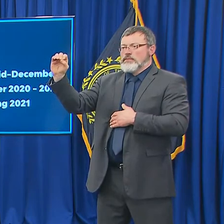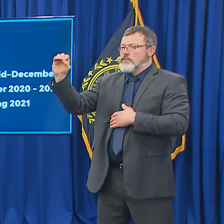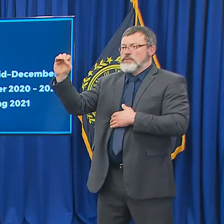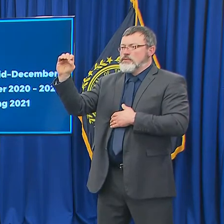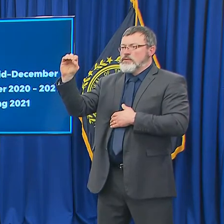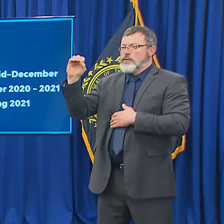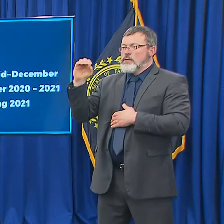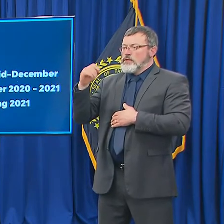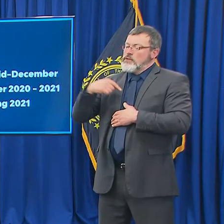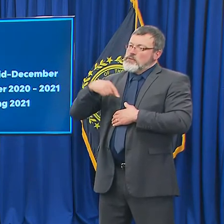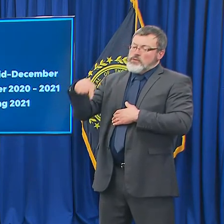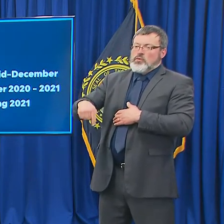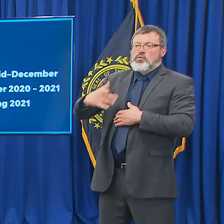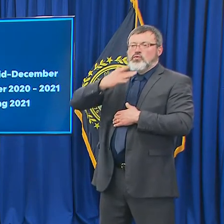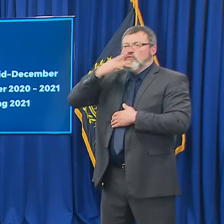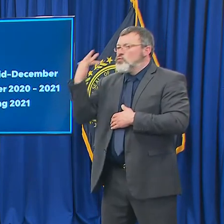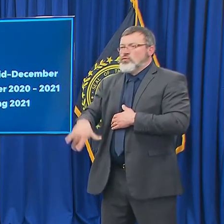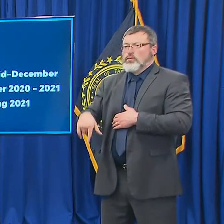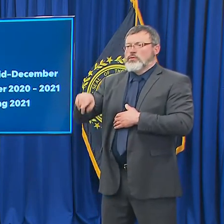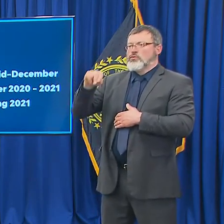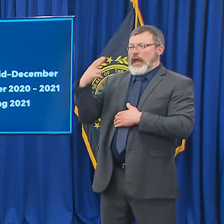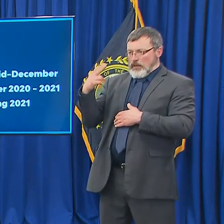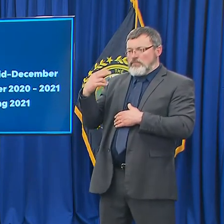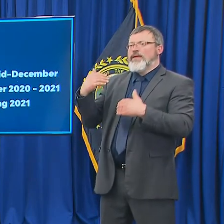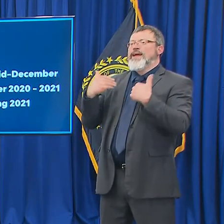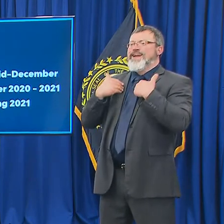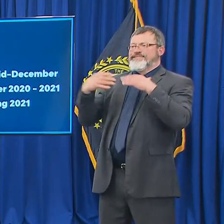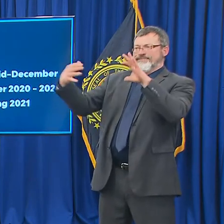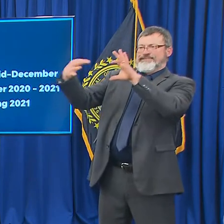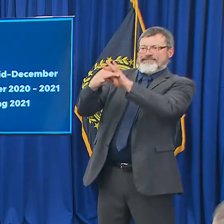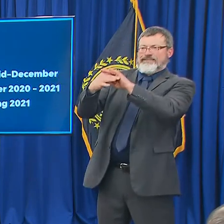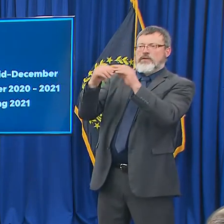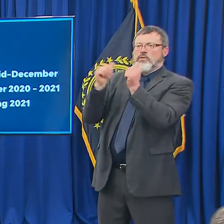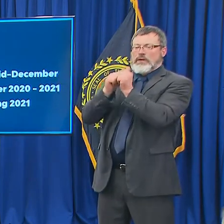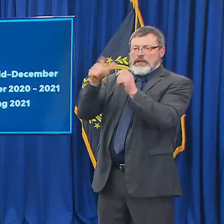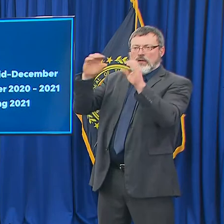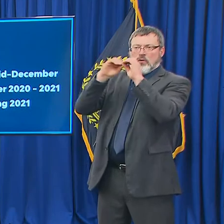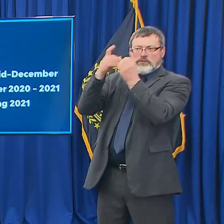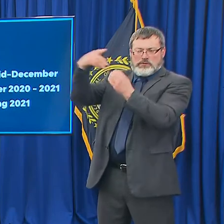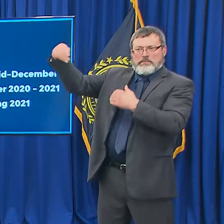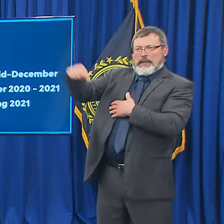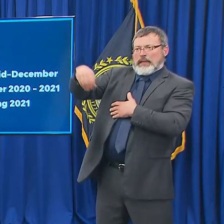So today we have a few other fairly significant announcements and then we can open up for questions.